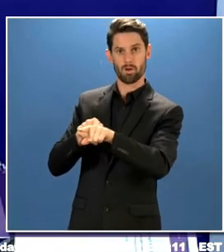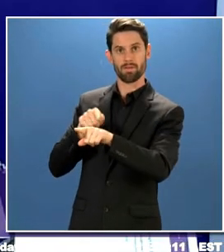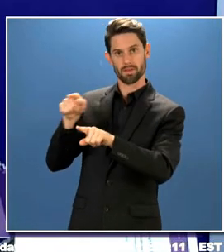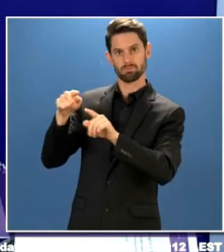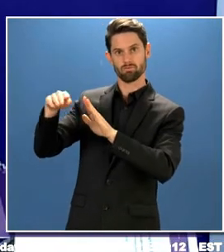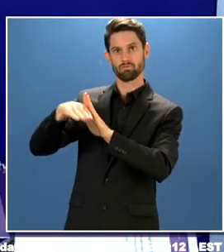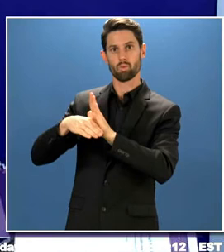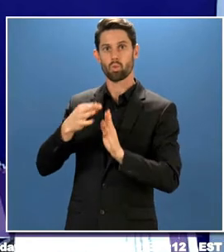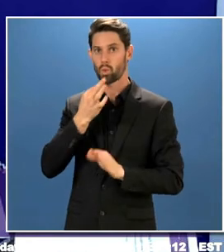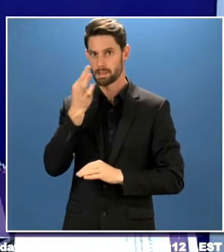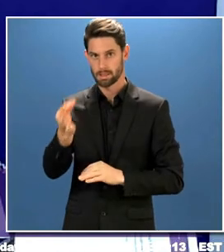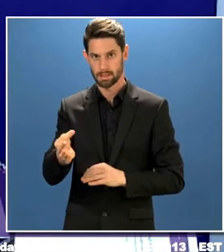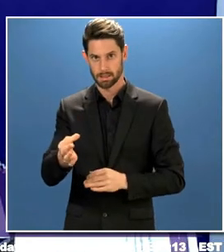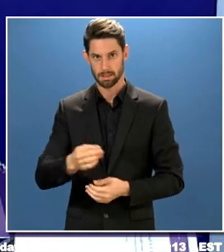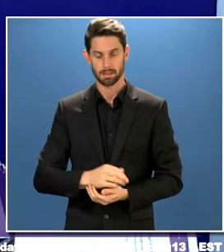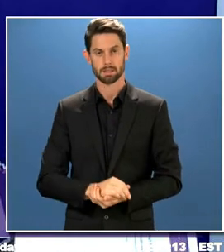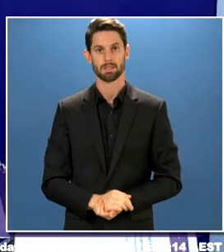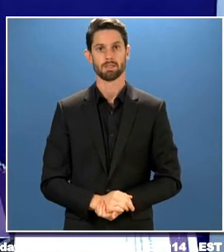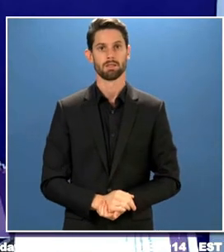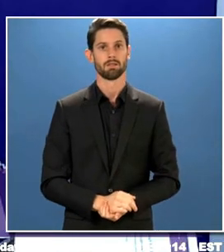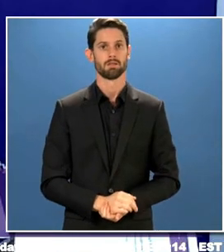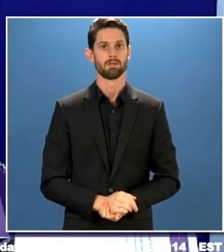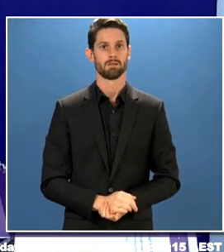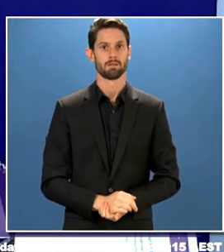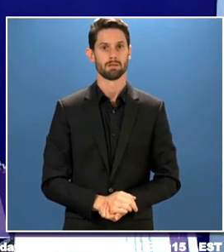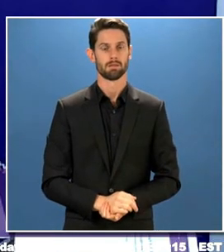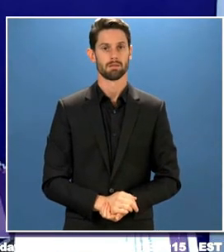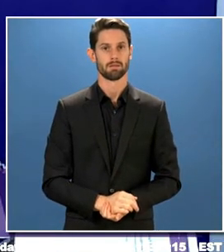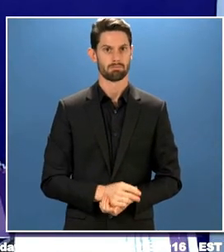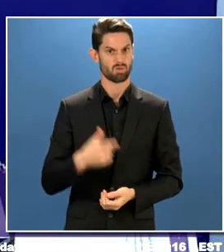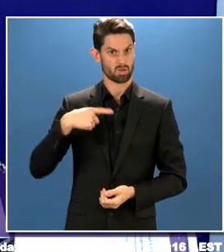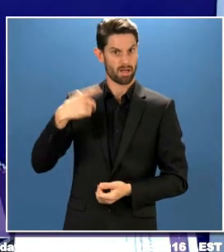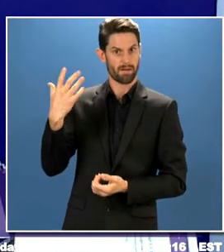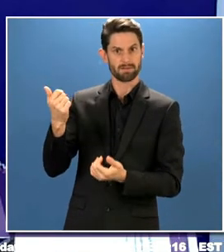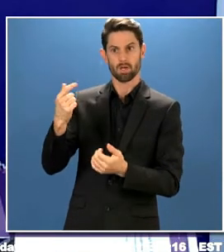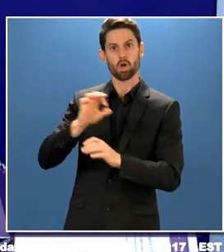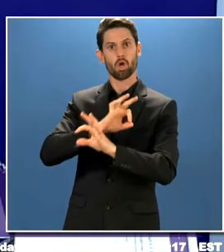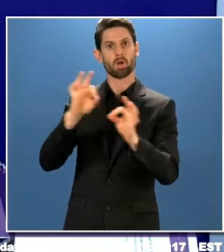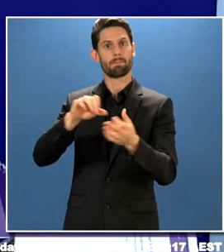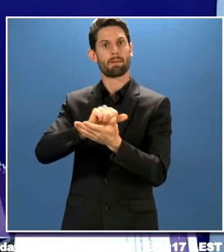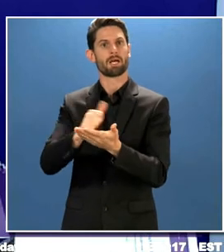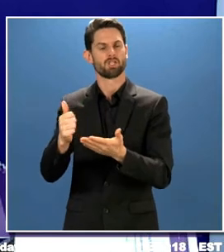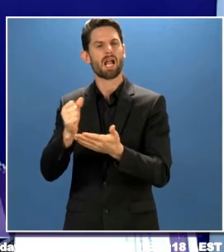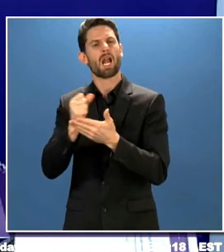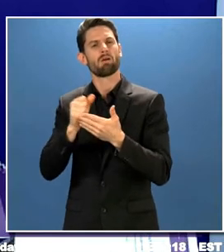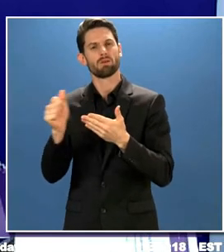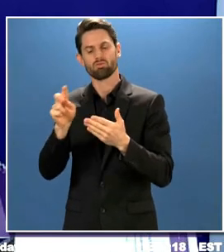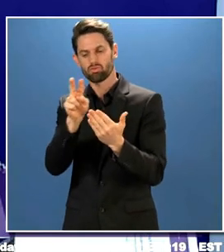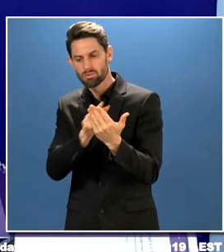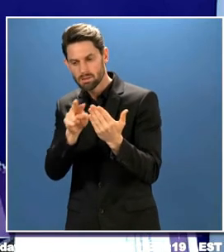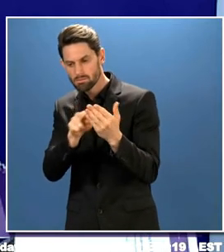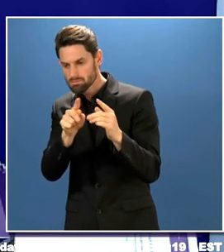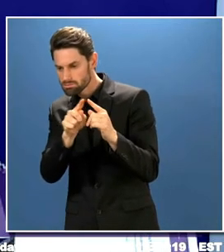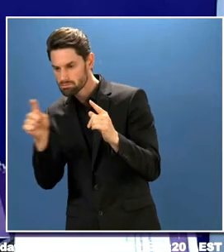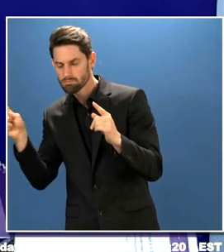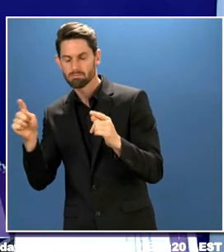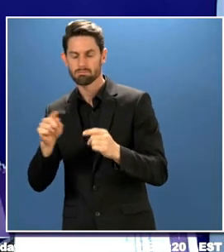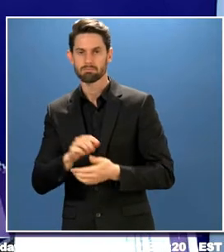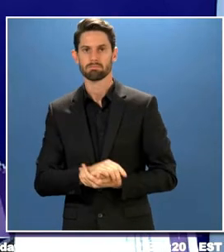They are done by reference to non-publication order CTH-DNP-00064,